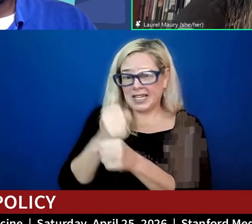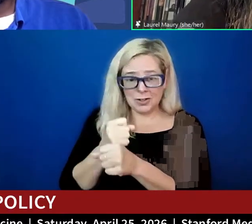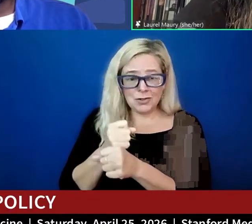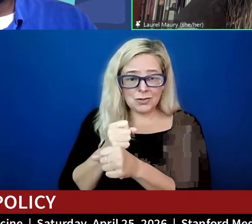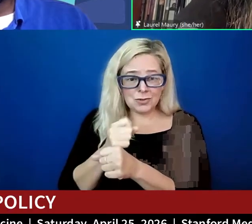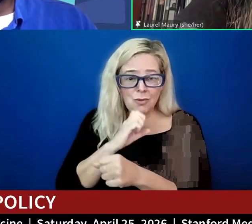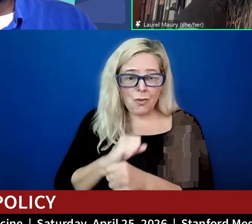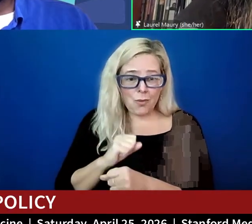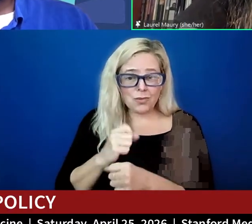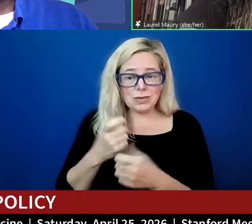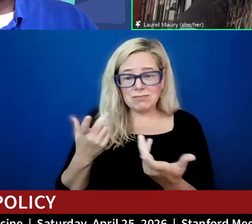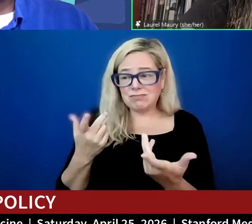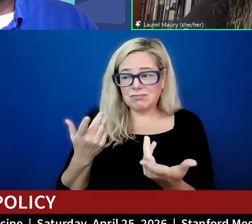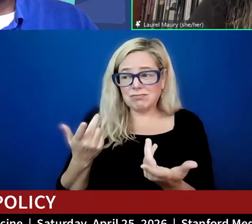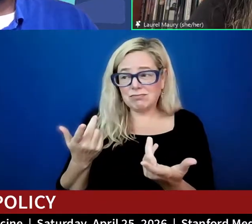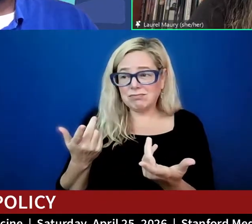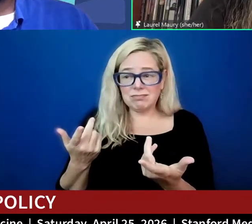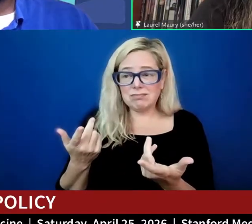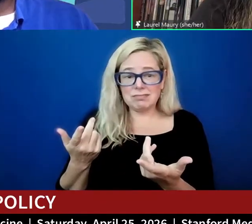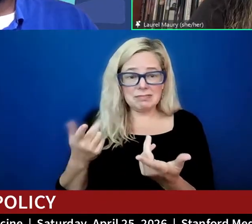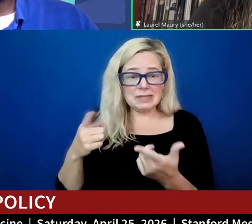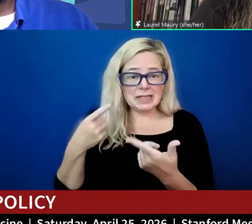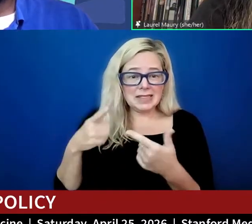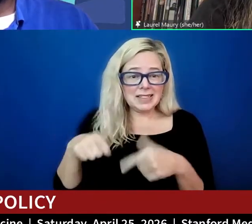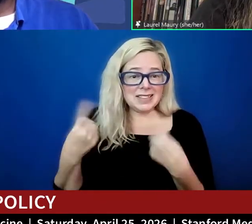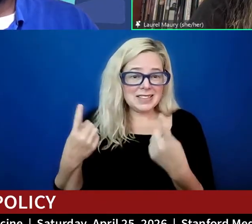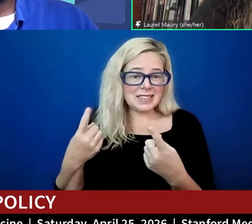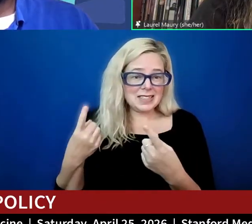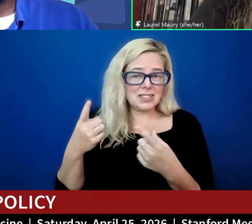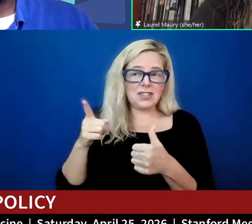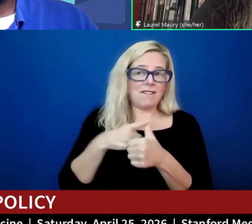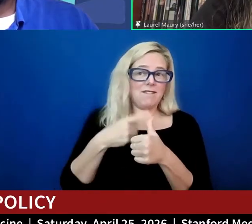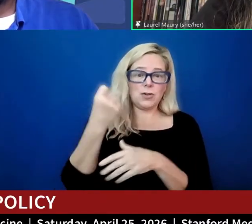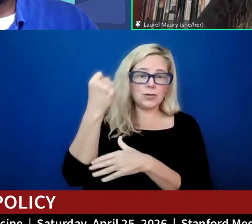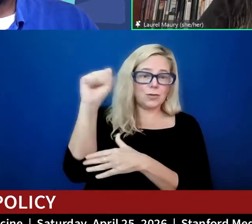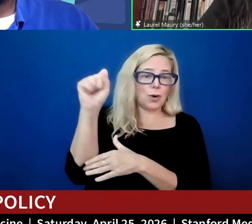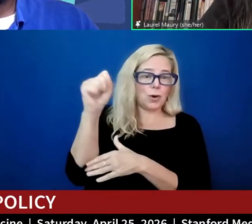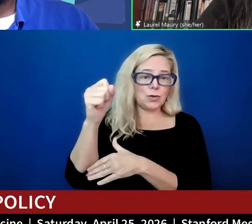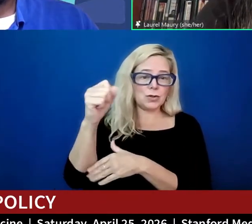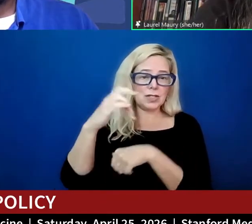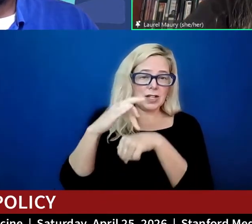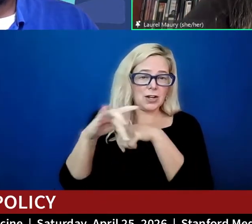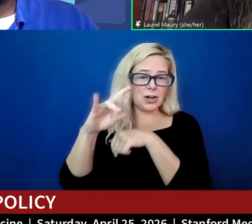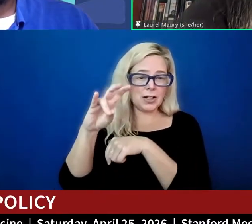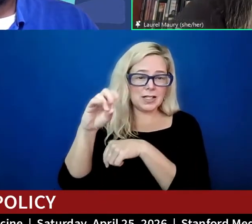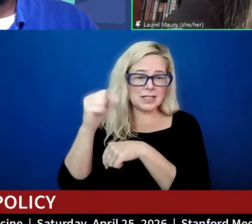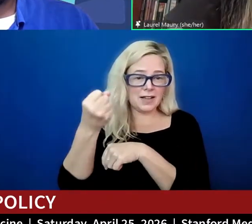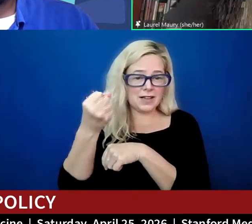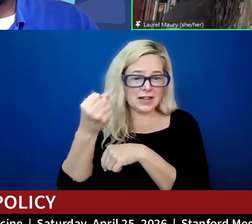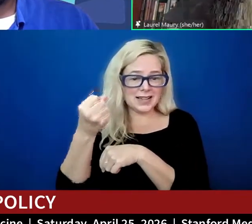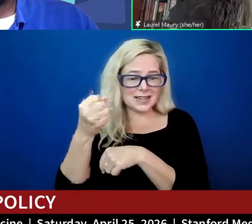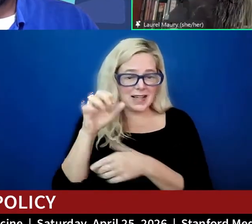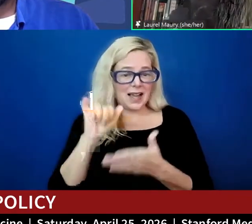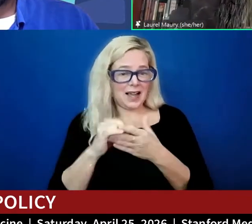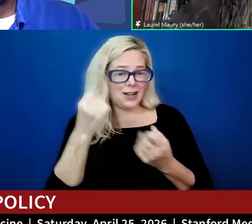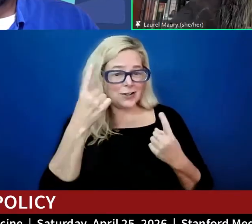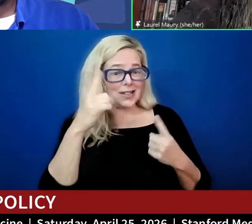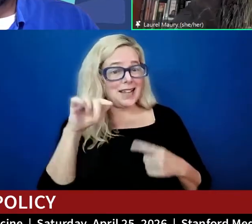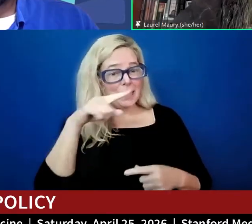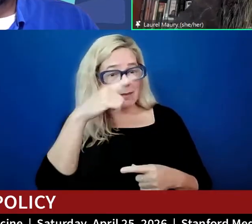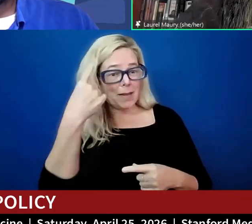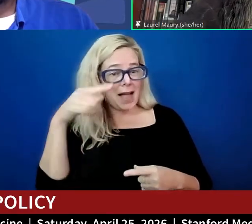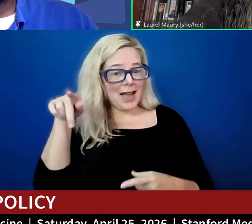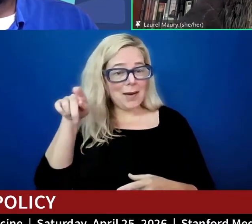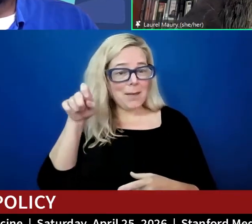early since the first um protest in the early '7s um which the Black Panthers helped us with. And um